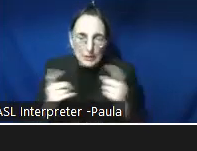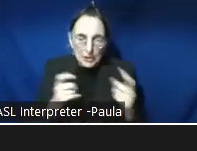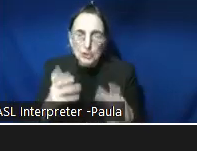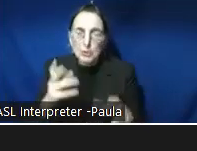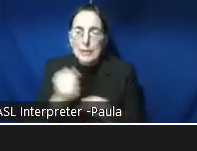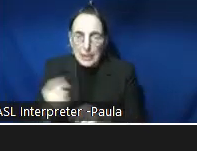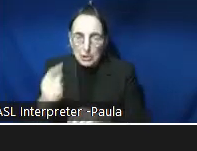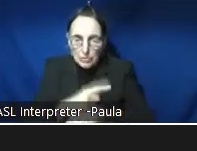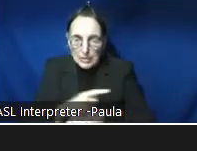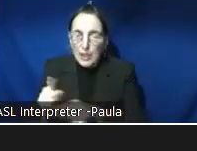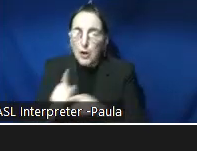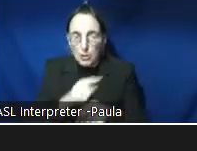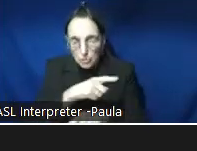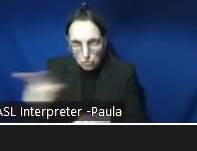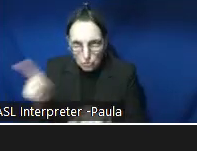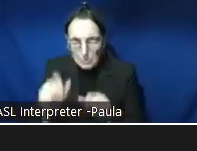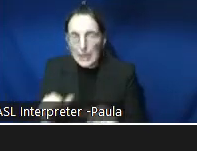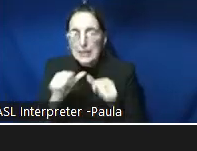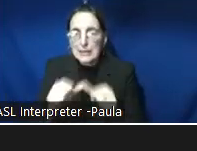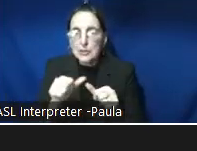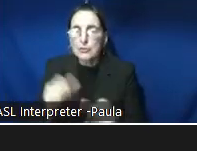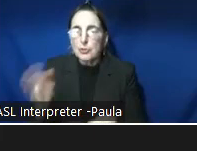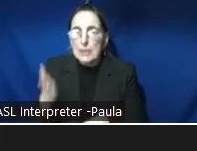also continue to submit questions using the HSRC